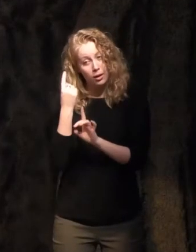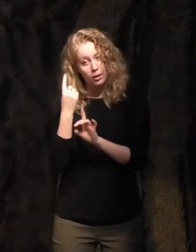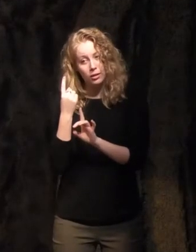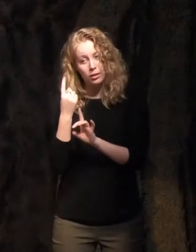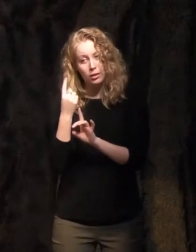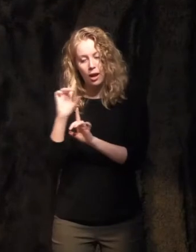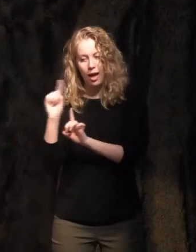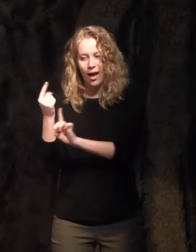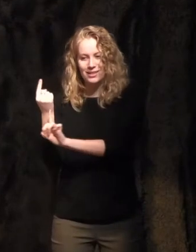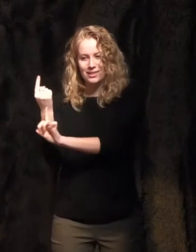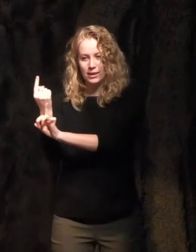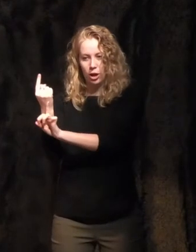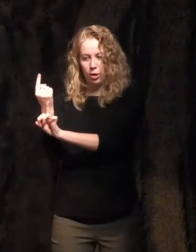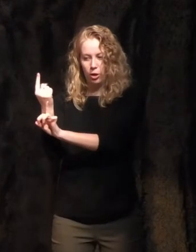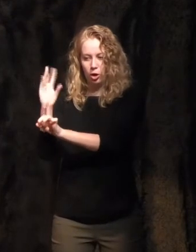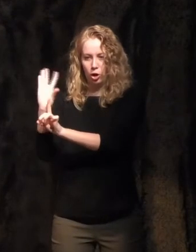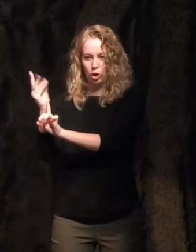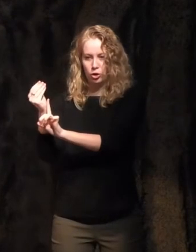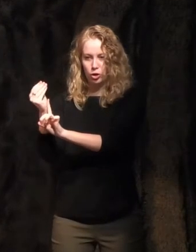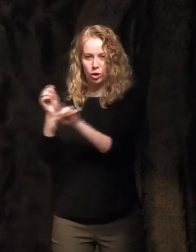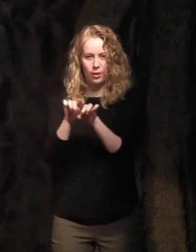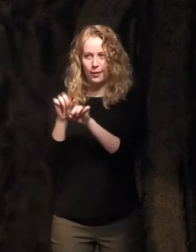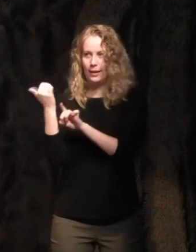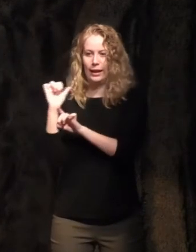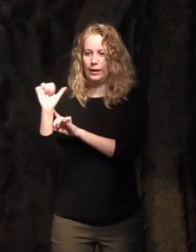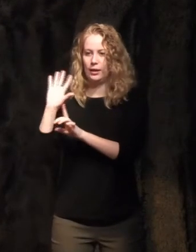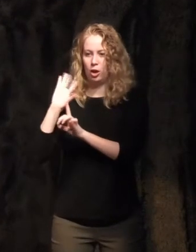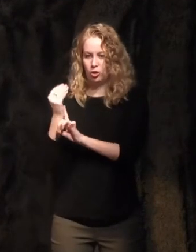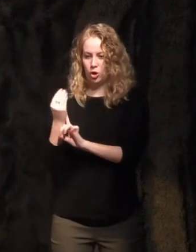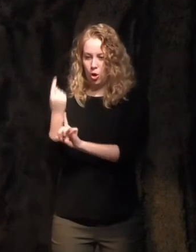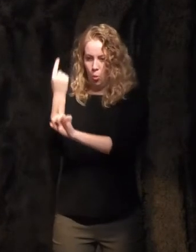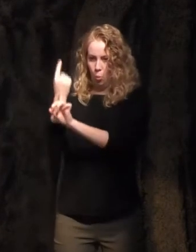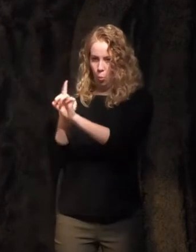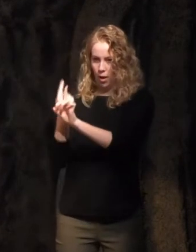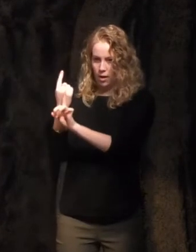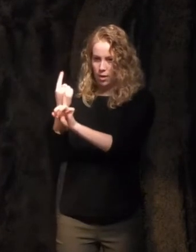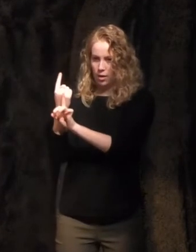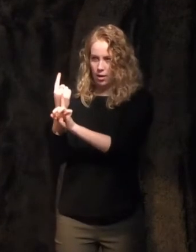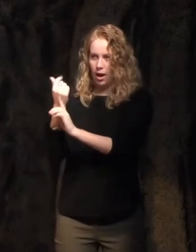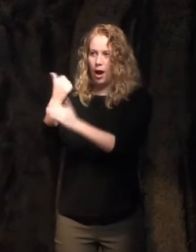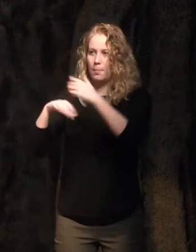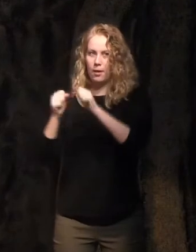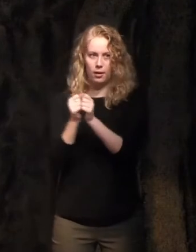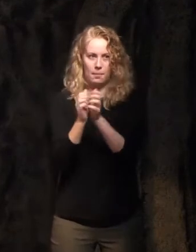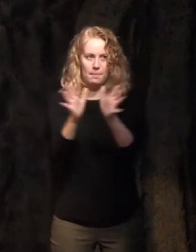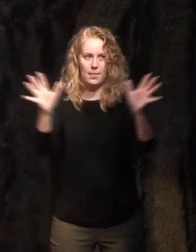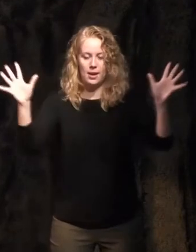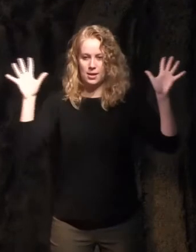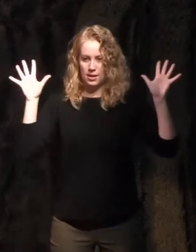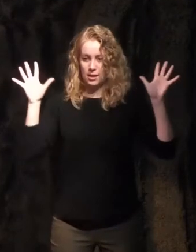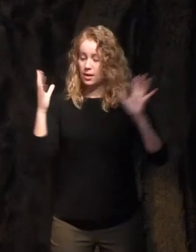a singular one like any culture, one among many. And last anyone think,